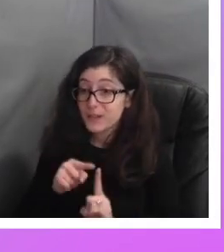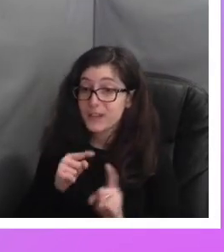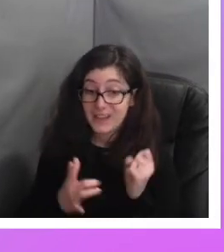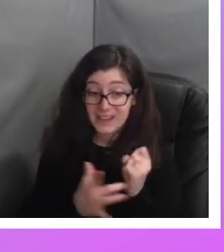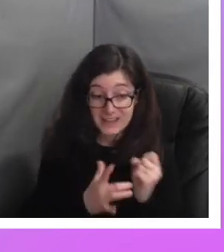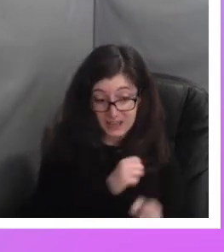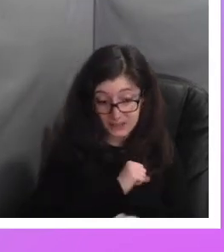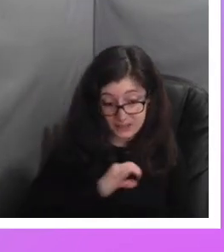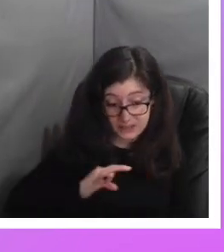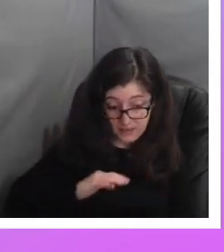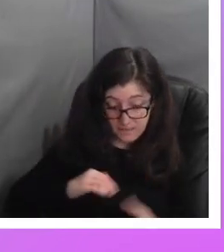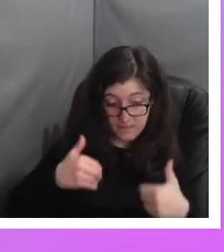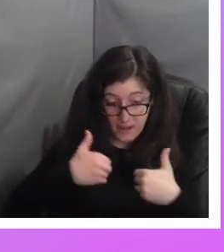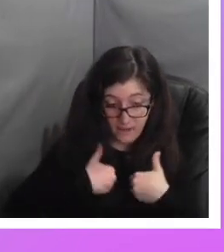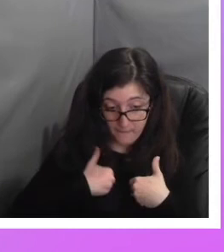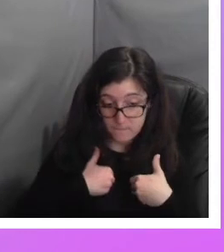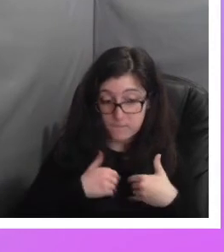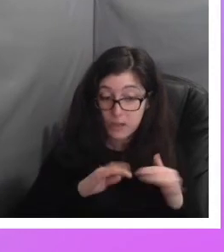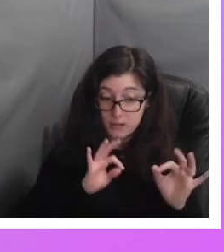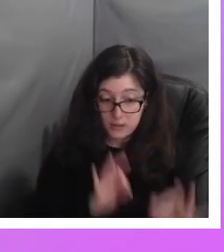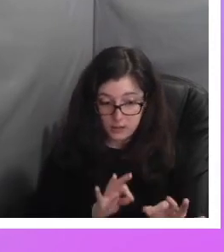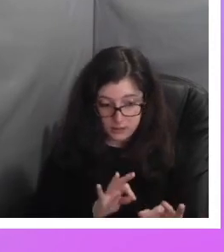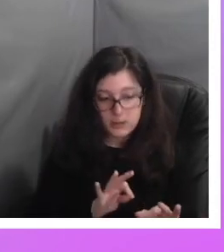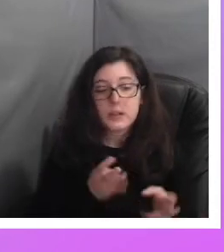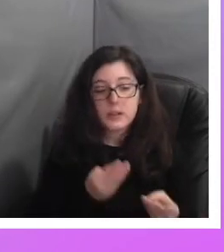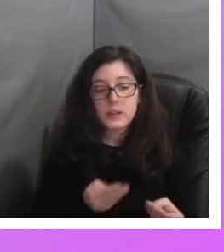lawyers are much more expensive and annoying ,